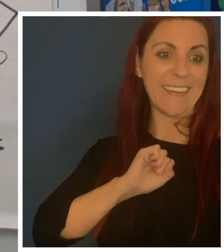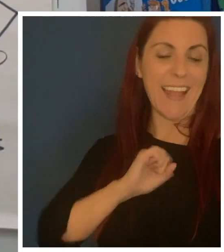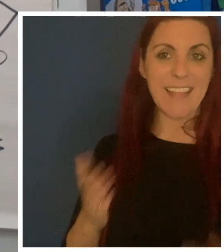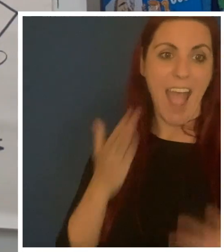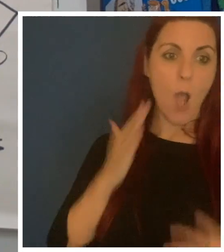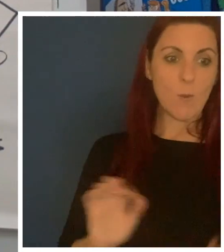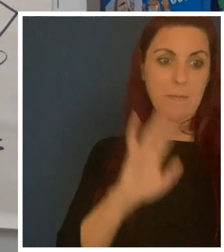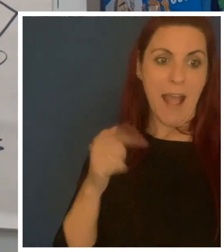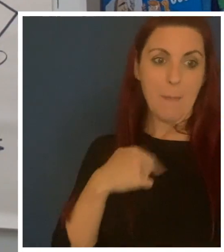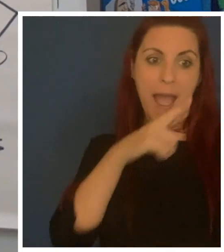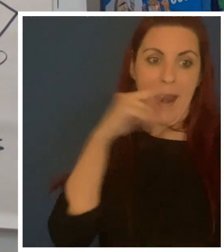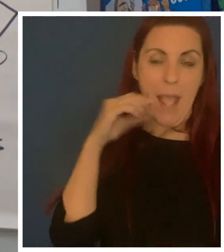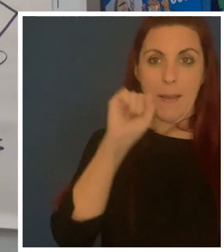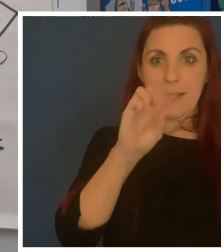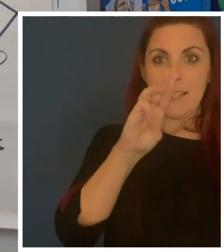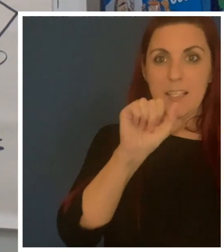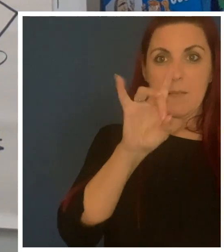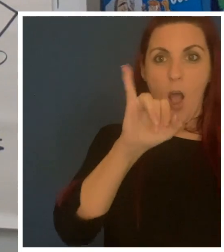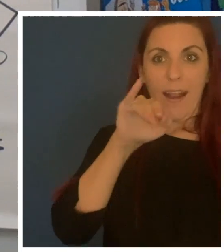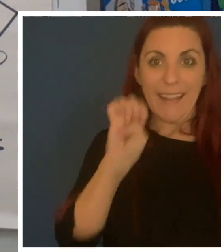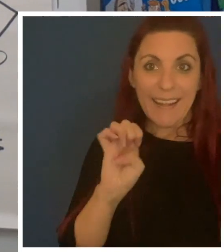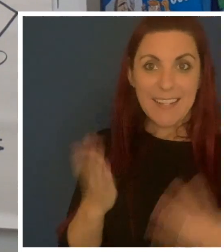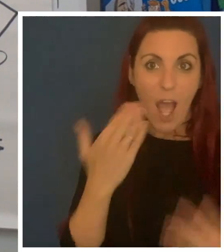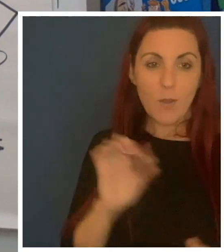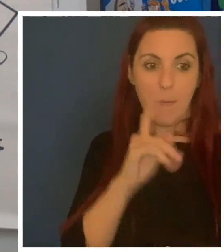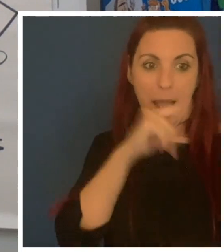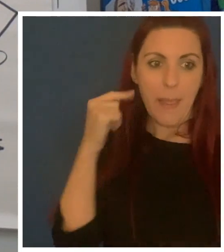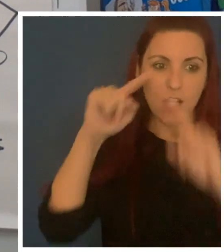So you write 'hi I'm Sparkie' and then you can draw circle around it or an oval